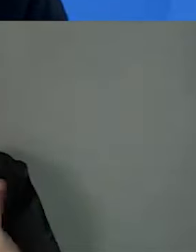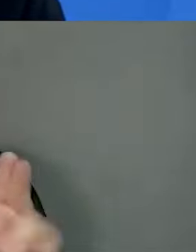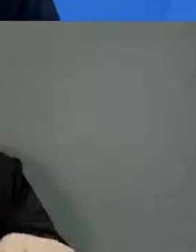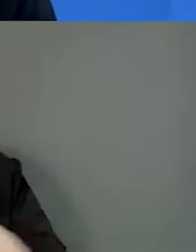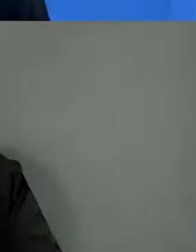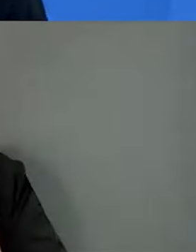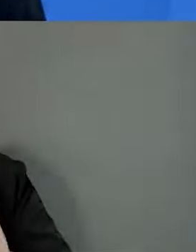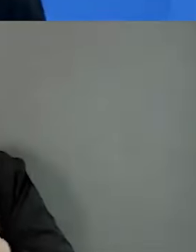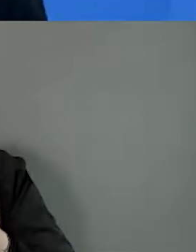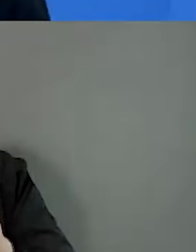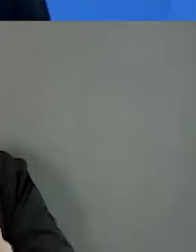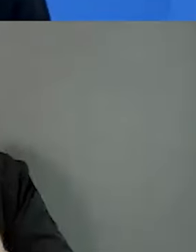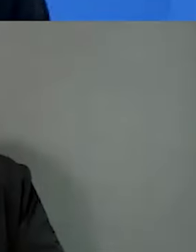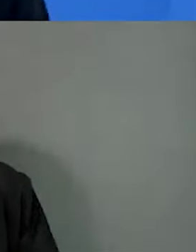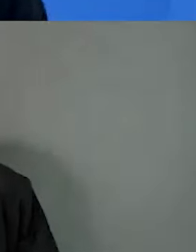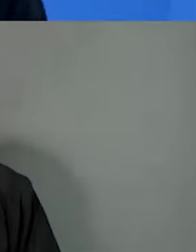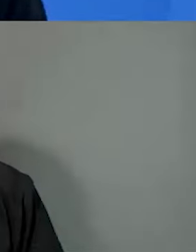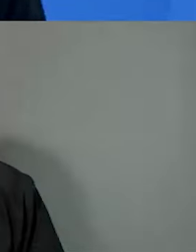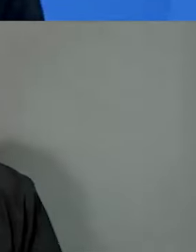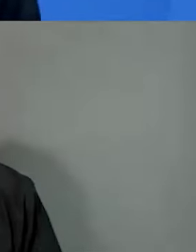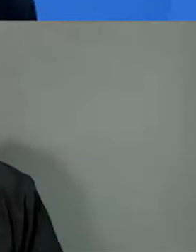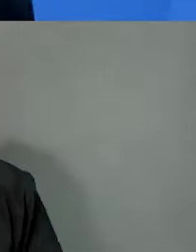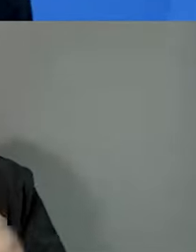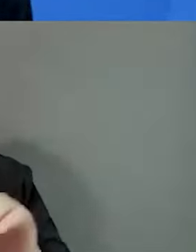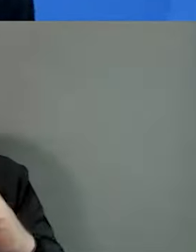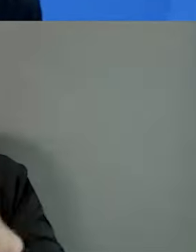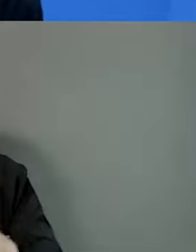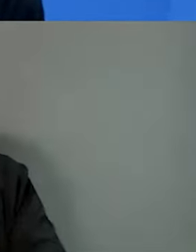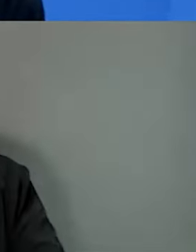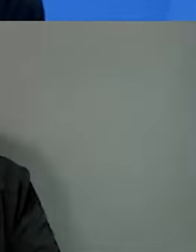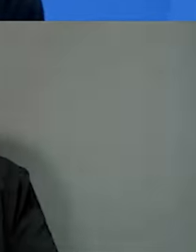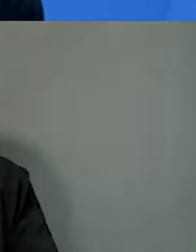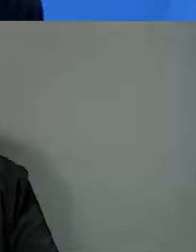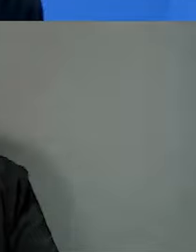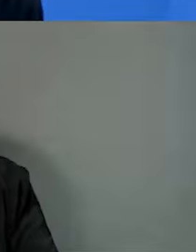that there can be up to five distinct examples.